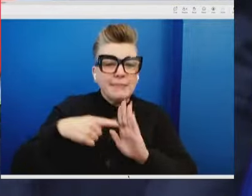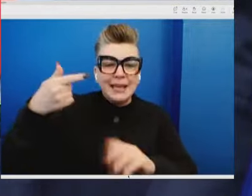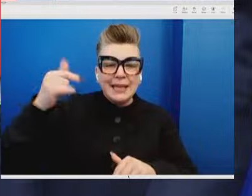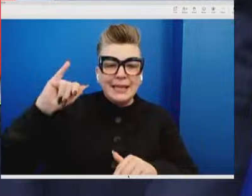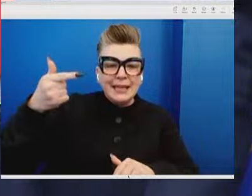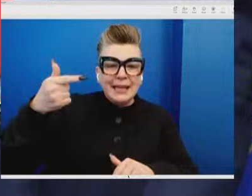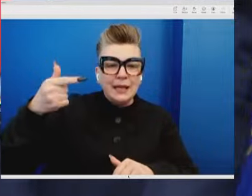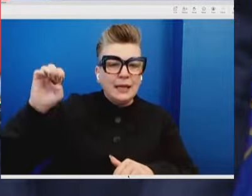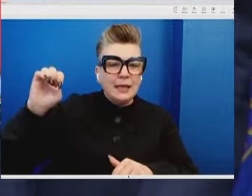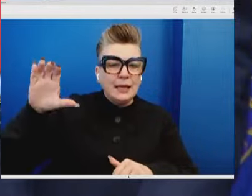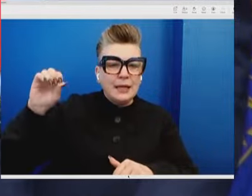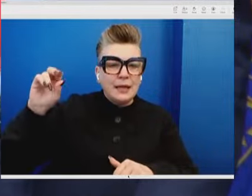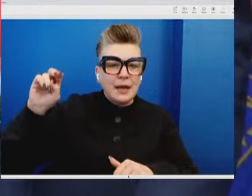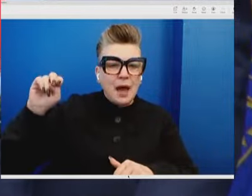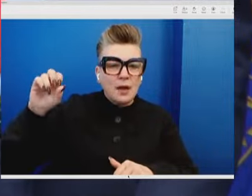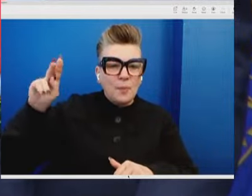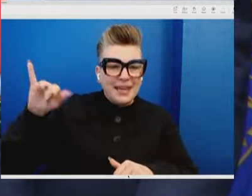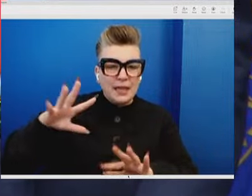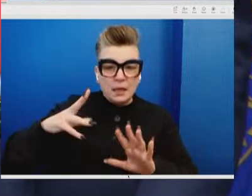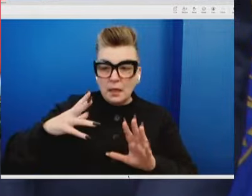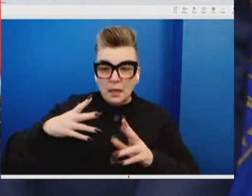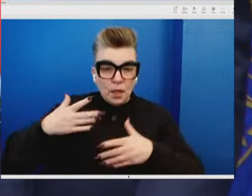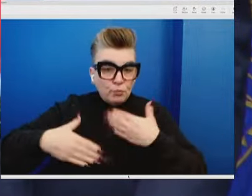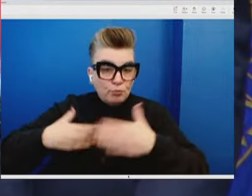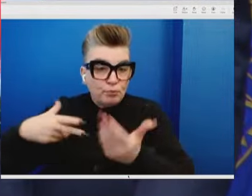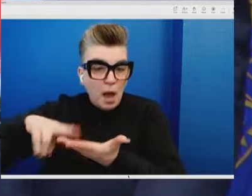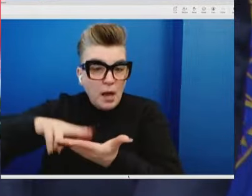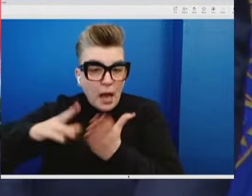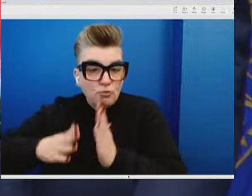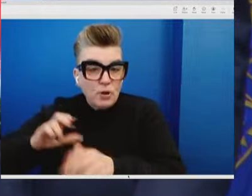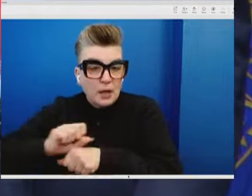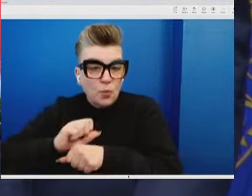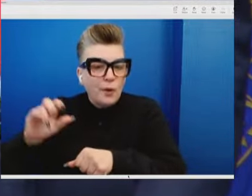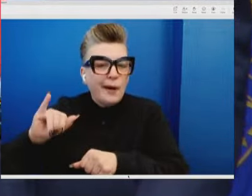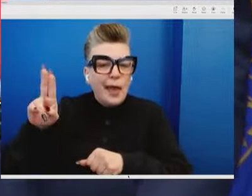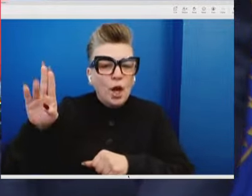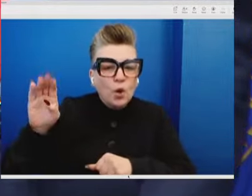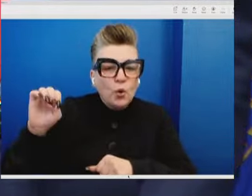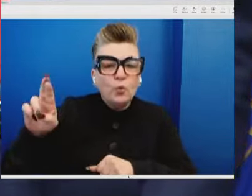economy workers, which prior solutions didn't have the ability to do. But this will allow